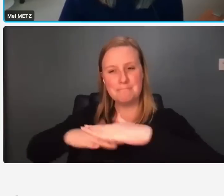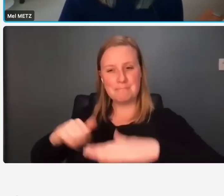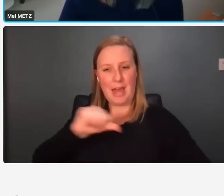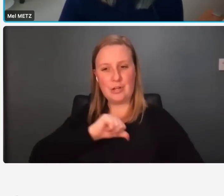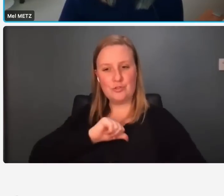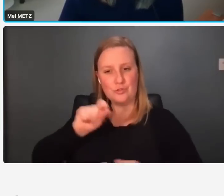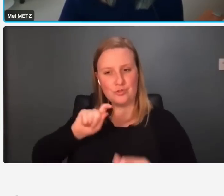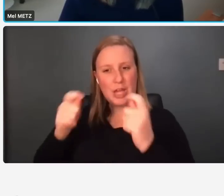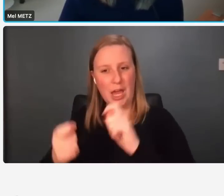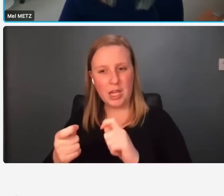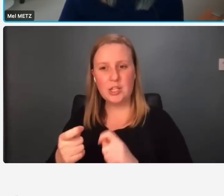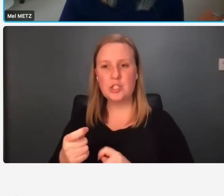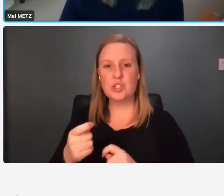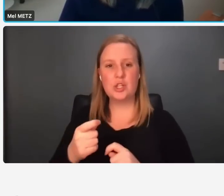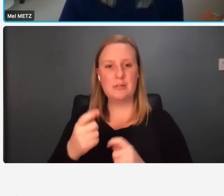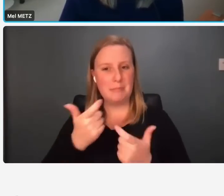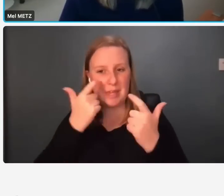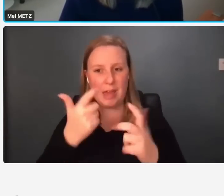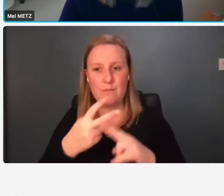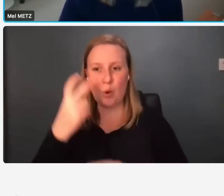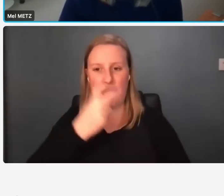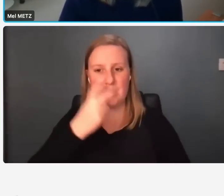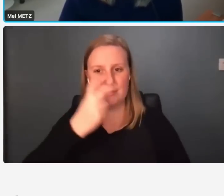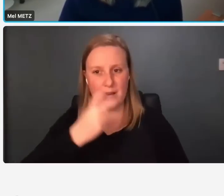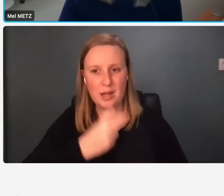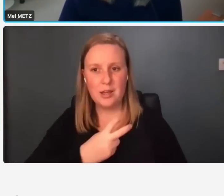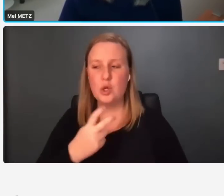improving systems and delivery and professionalisation of the workforce will all